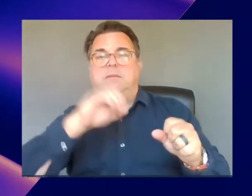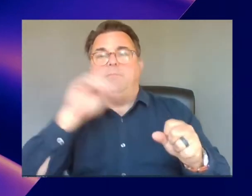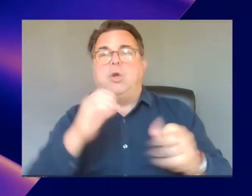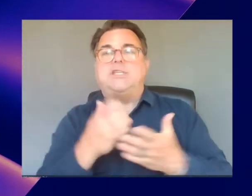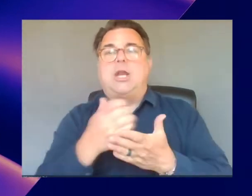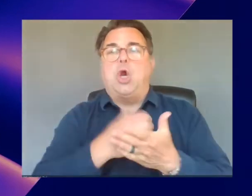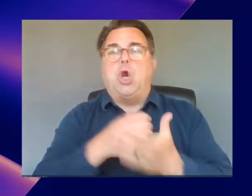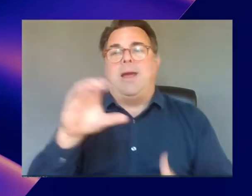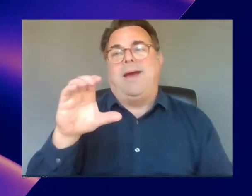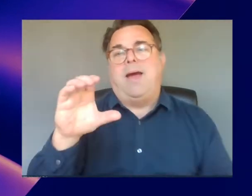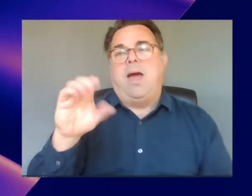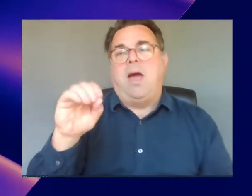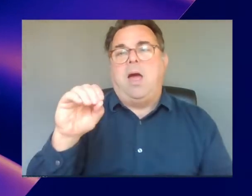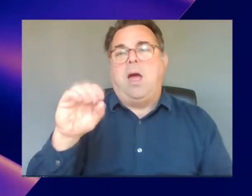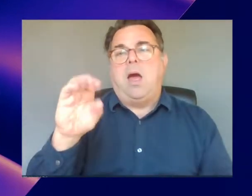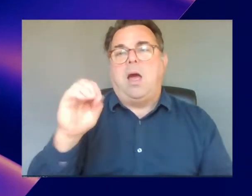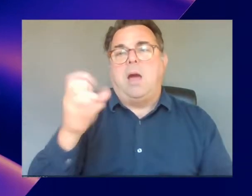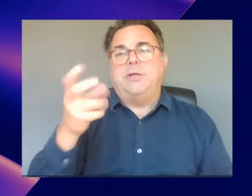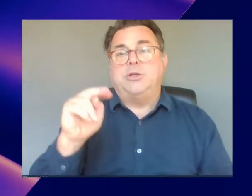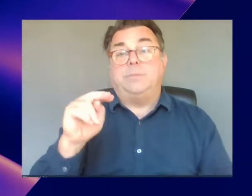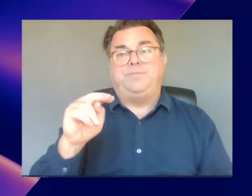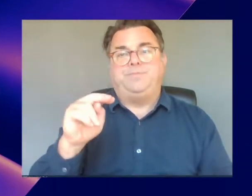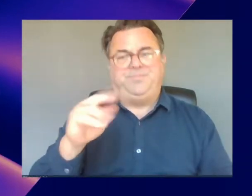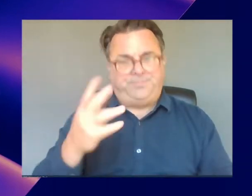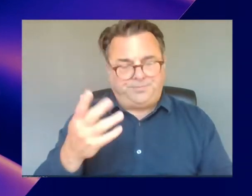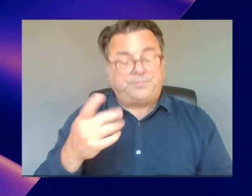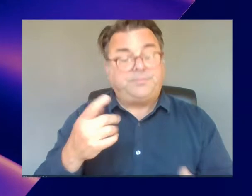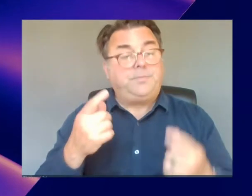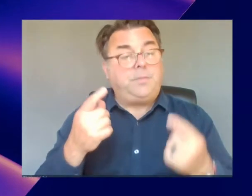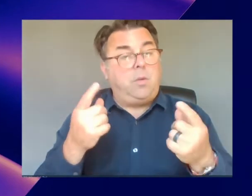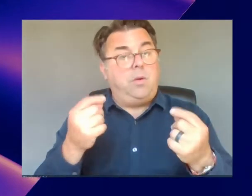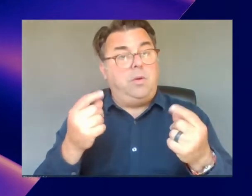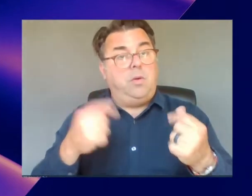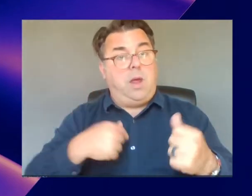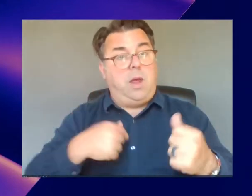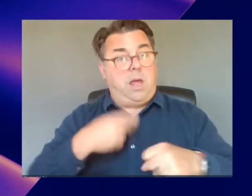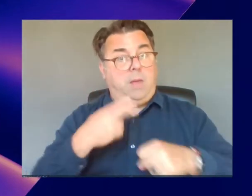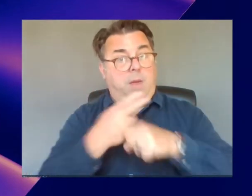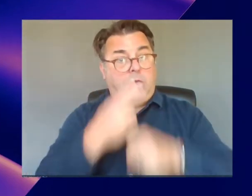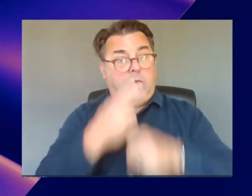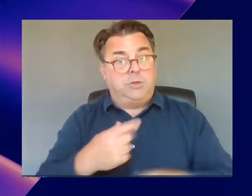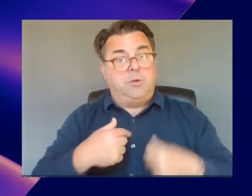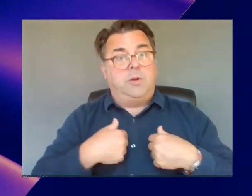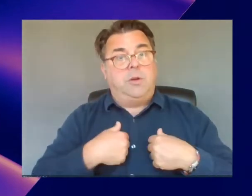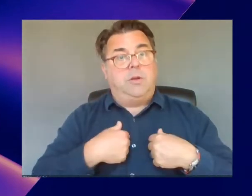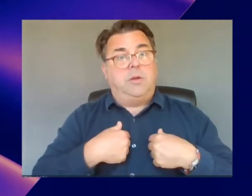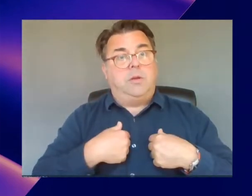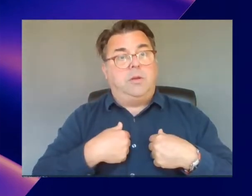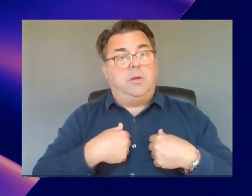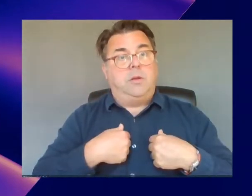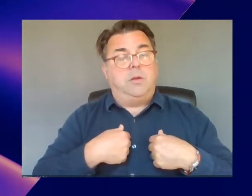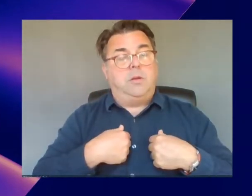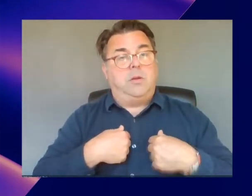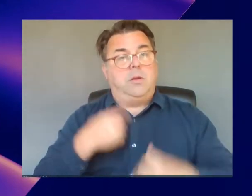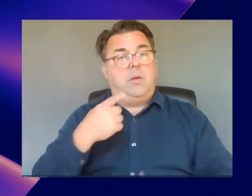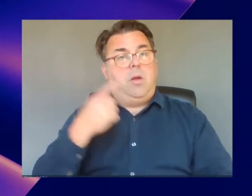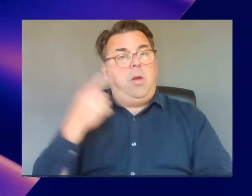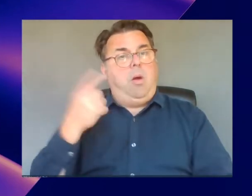So what you do, right, as a customer, right, always they will have their own agent portal kind of a thing